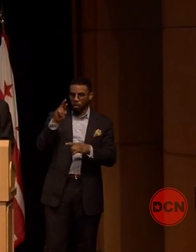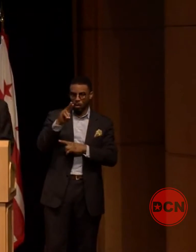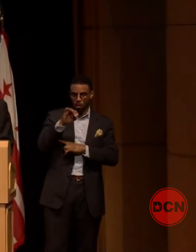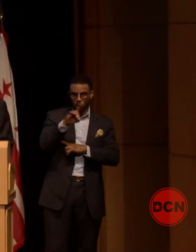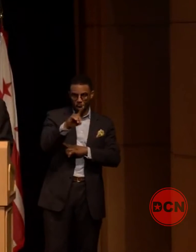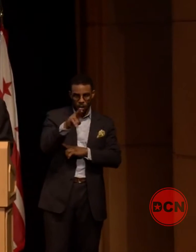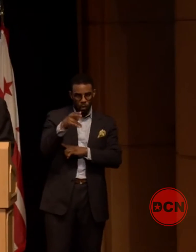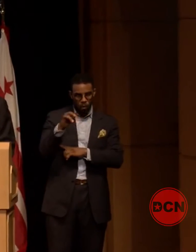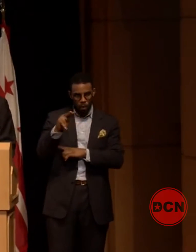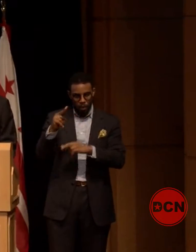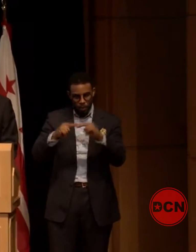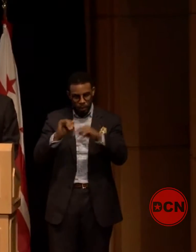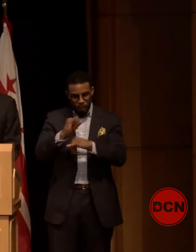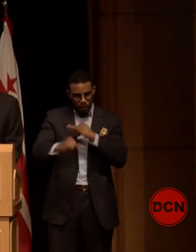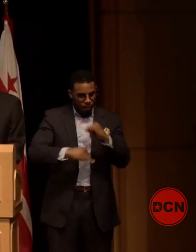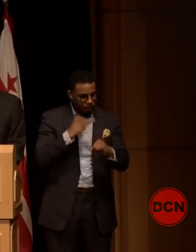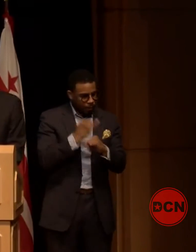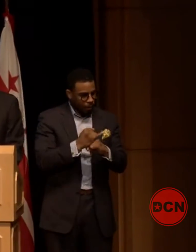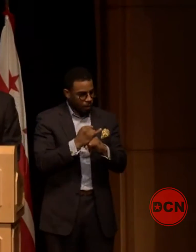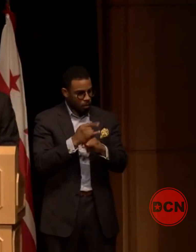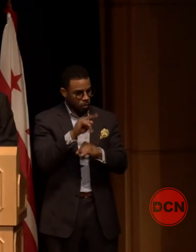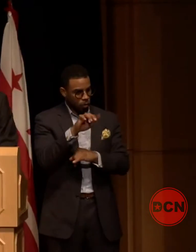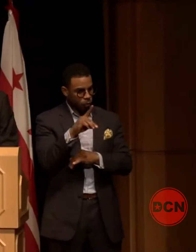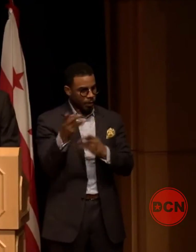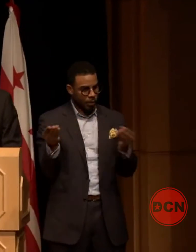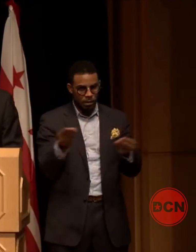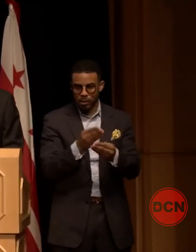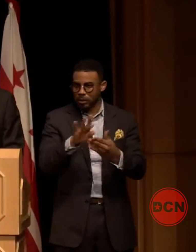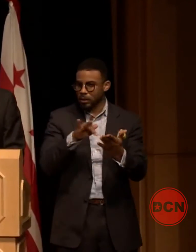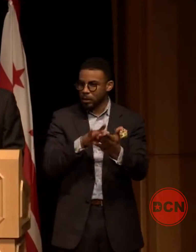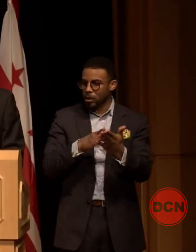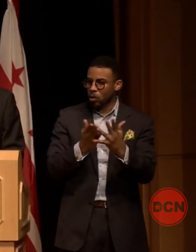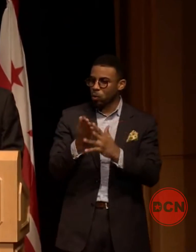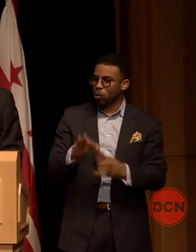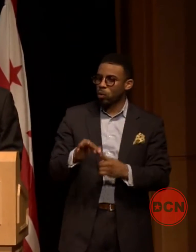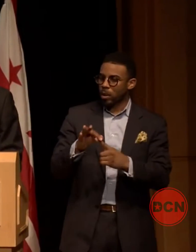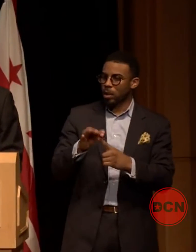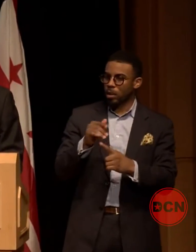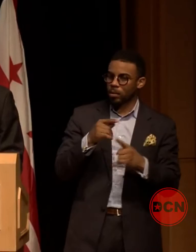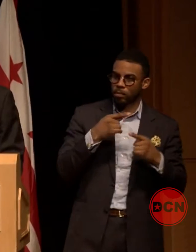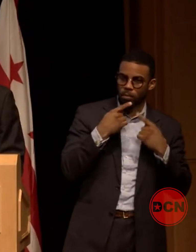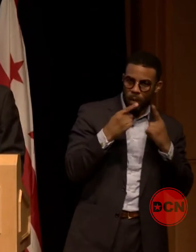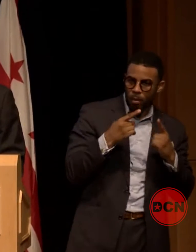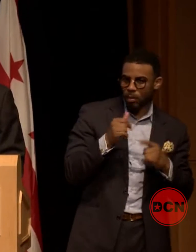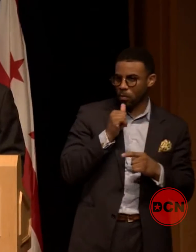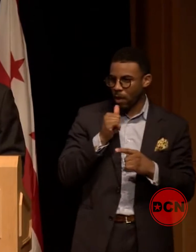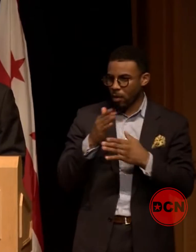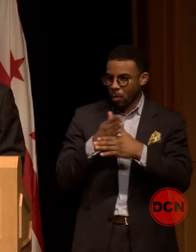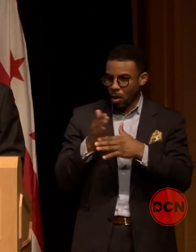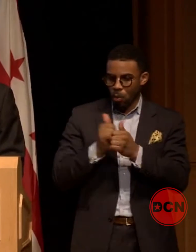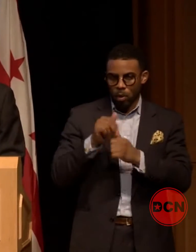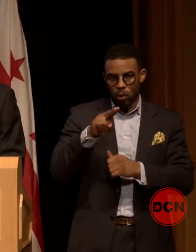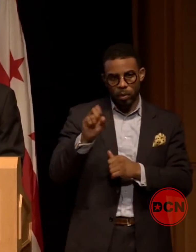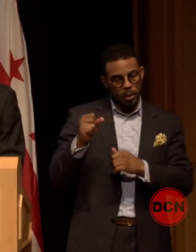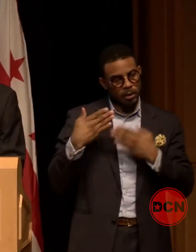BUILDING AND INTERNATIONAL TRADE CENTER THROUGH A UNIQUE PUBLIC PRIVATE PARTNERSHIP WITH THE UNITED STATES GENERAL SERVICES